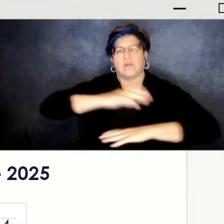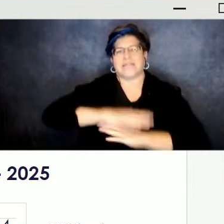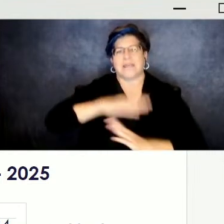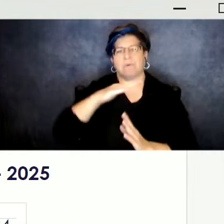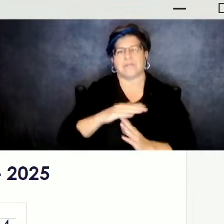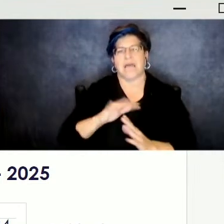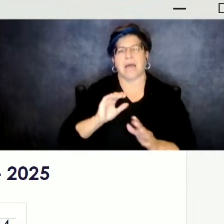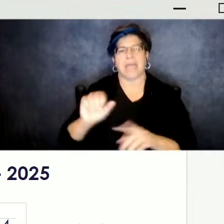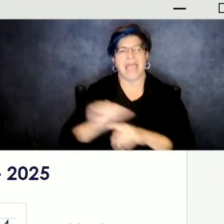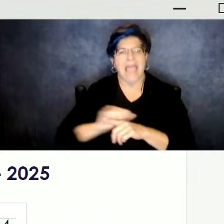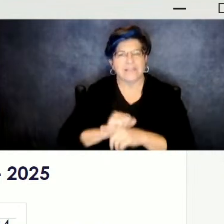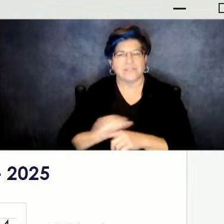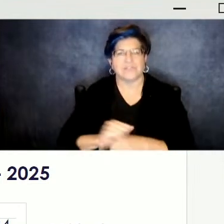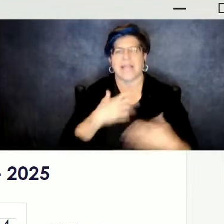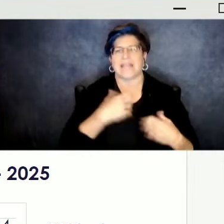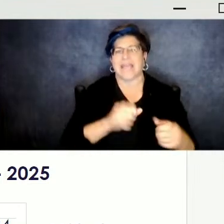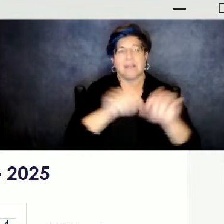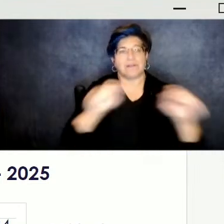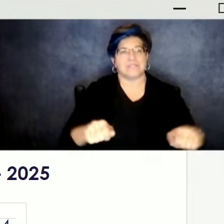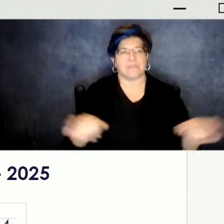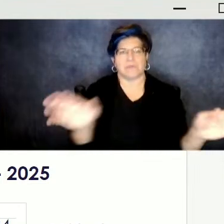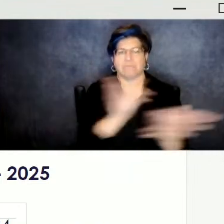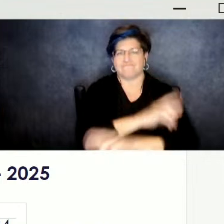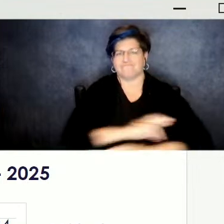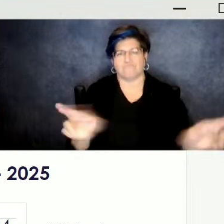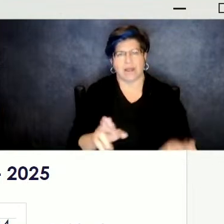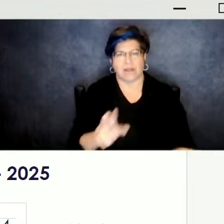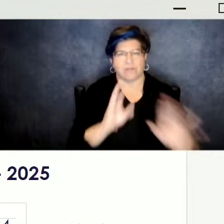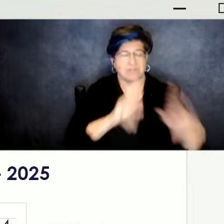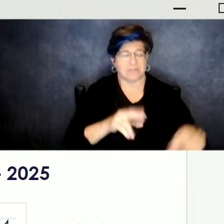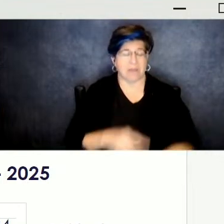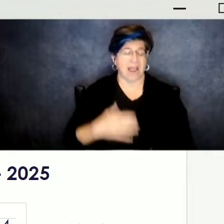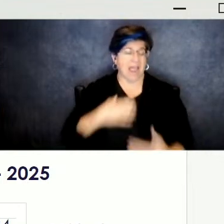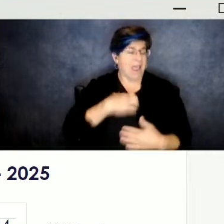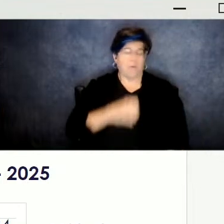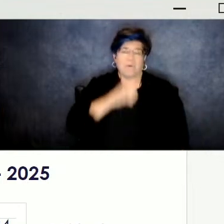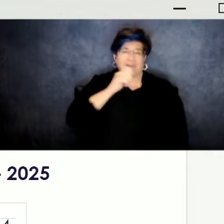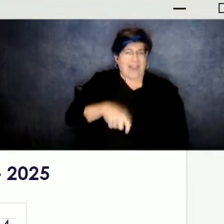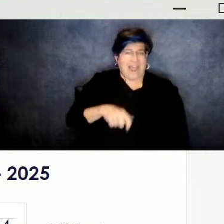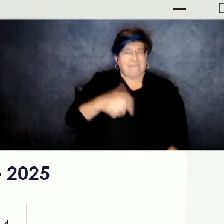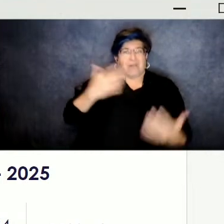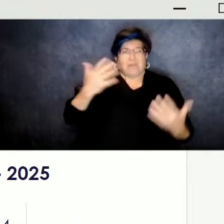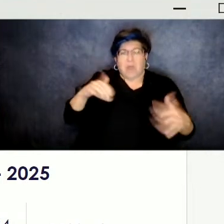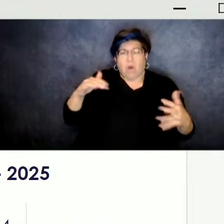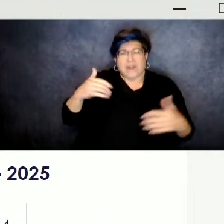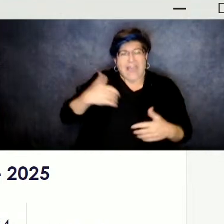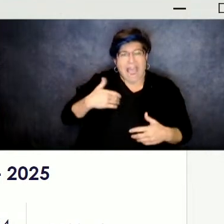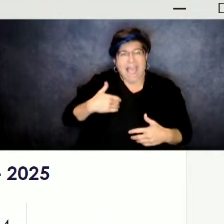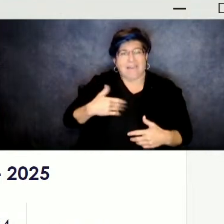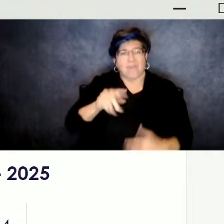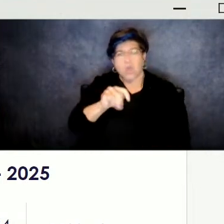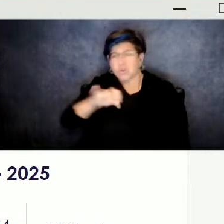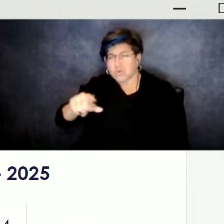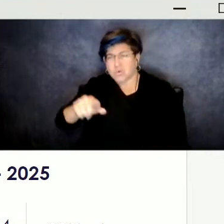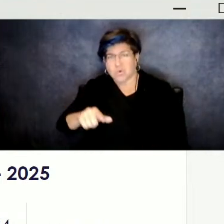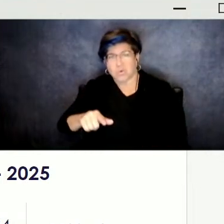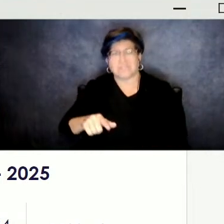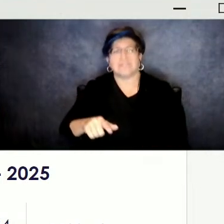EXERCISES. OUR HEALTH SYSTEMS AND PARTNERS ARE PREPARED TO RESPOND.